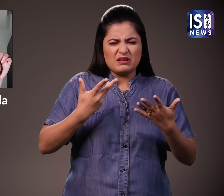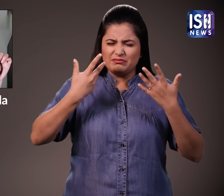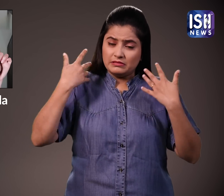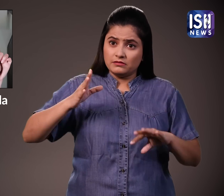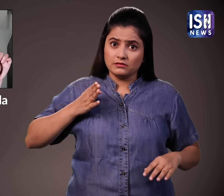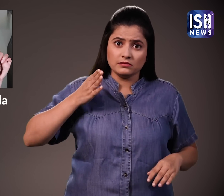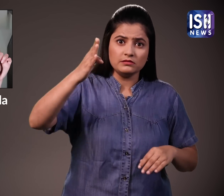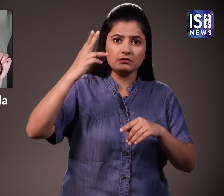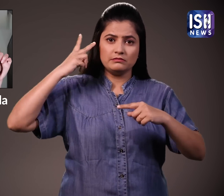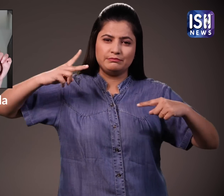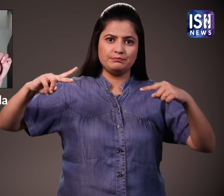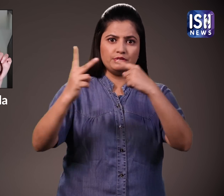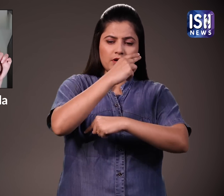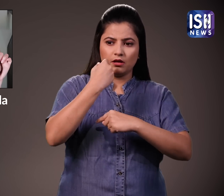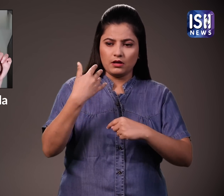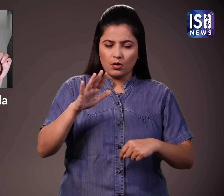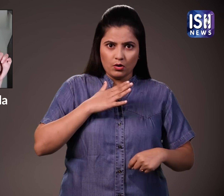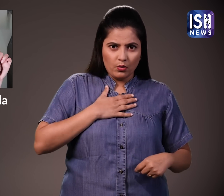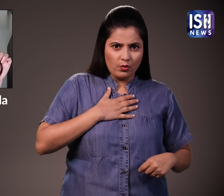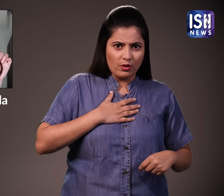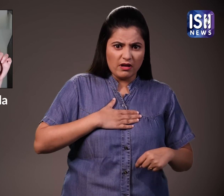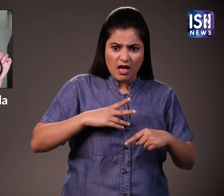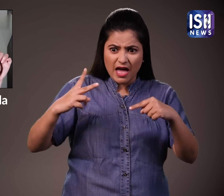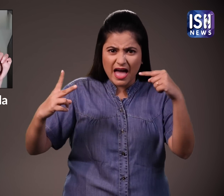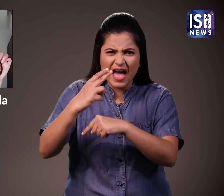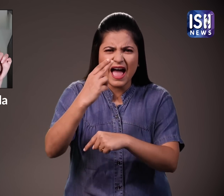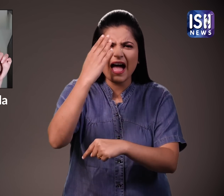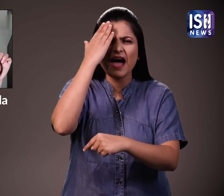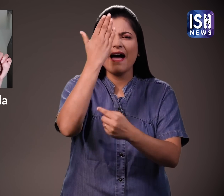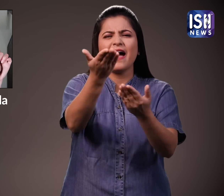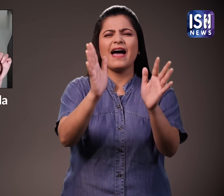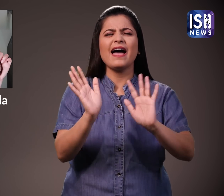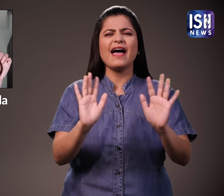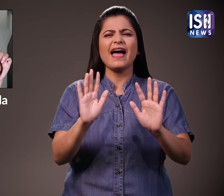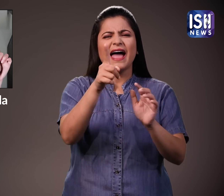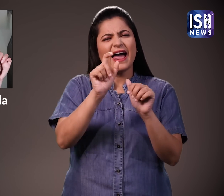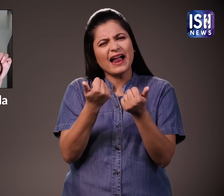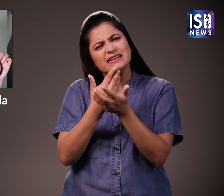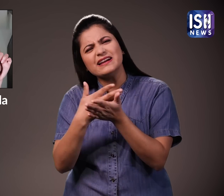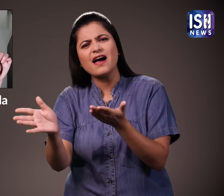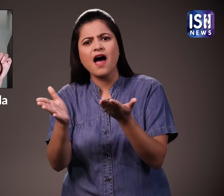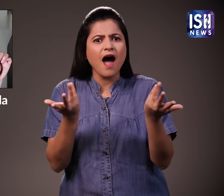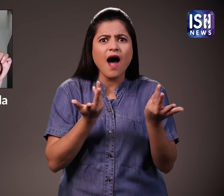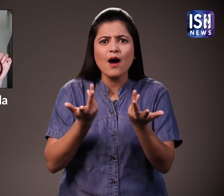The only option is to cut your hair. Don't do that. You can easily remove it.